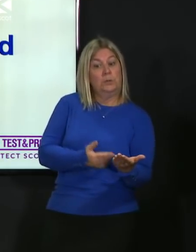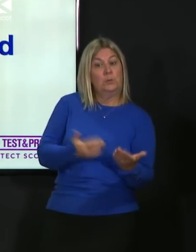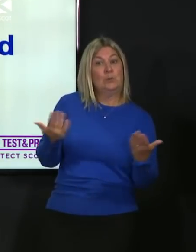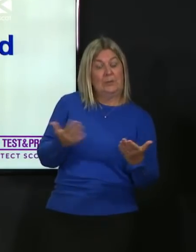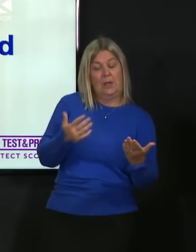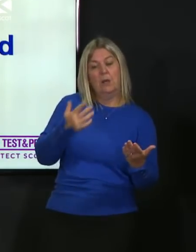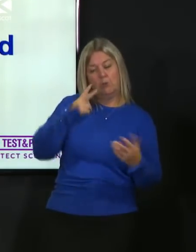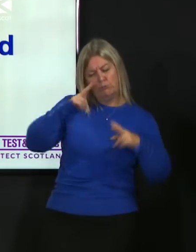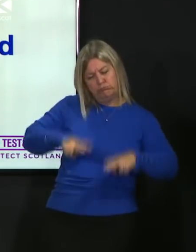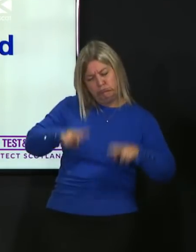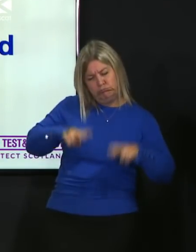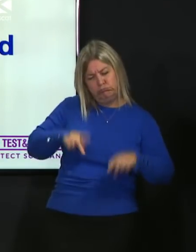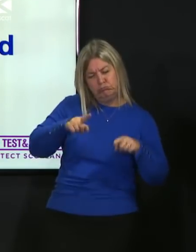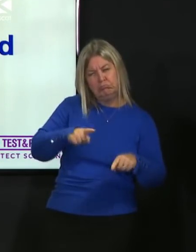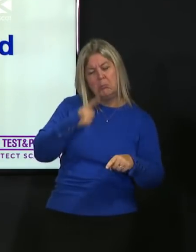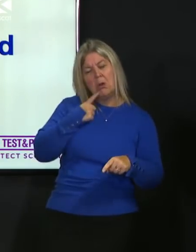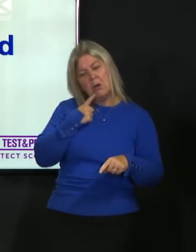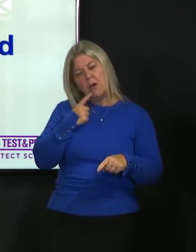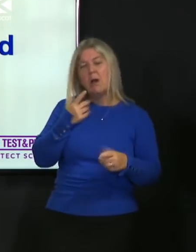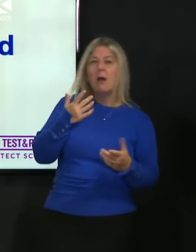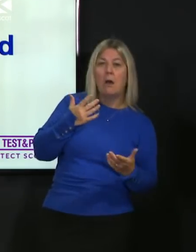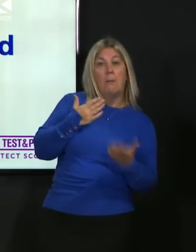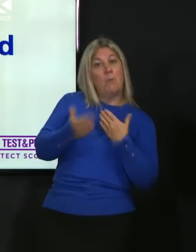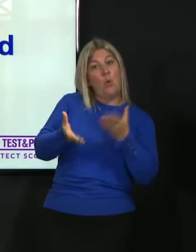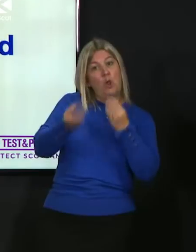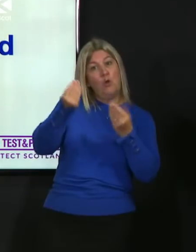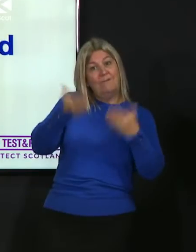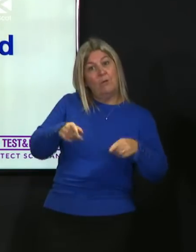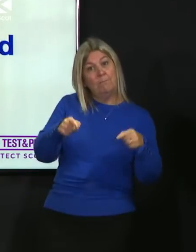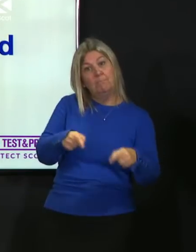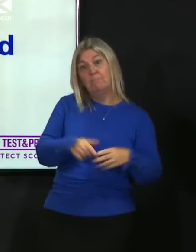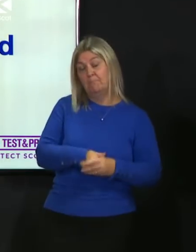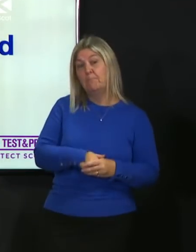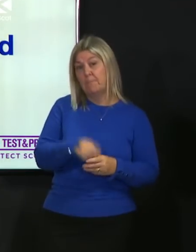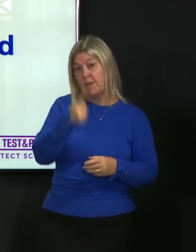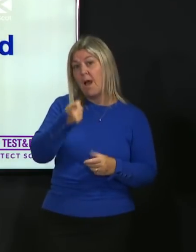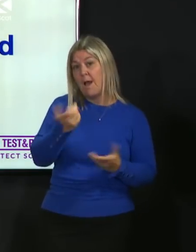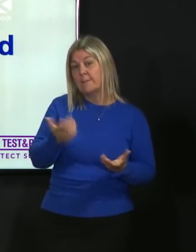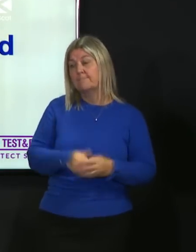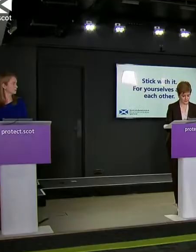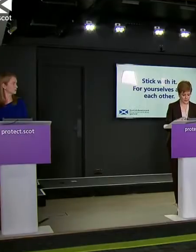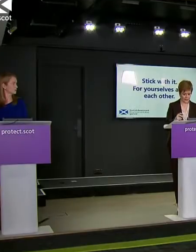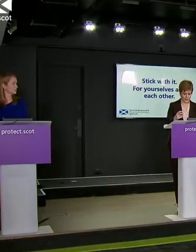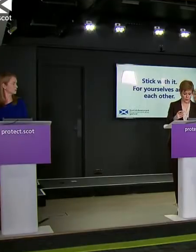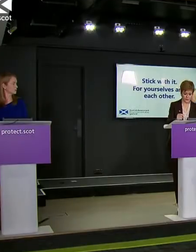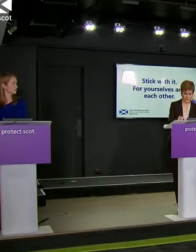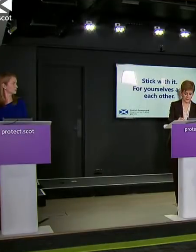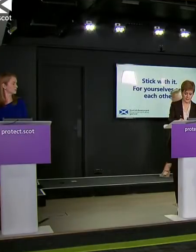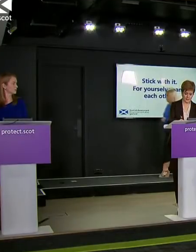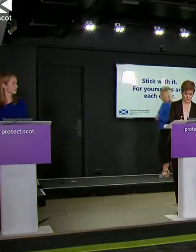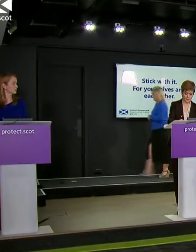and see if there's more learning we can do to further improve the services we provide. Rachel Watson from The Daily Mail.